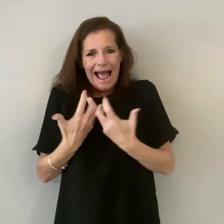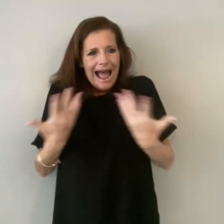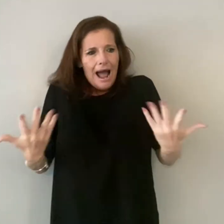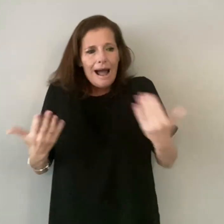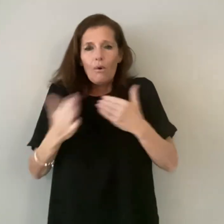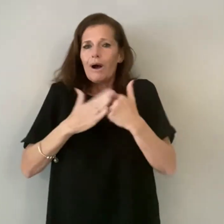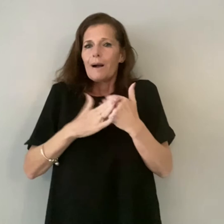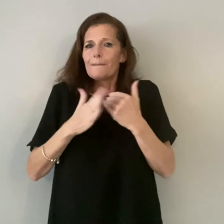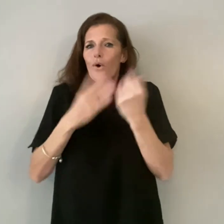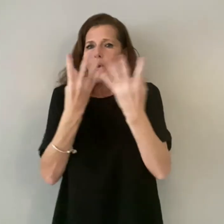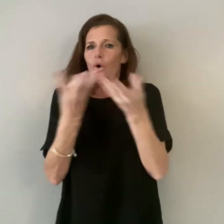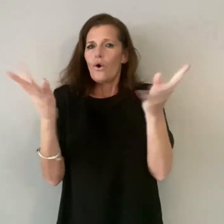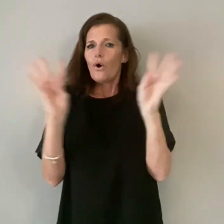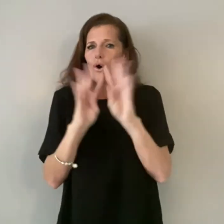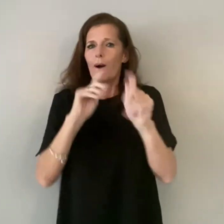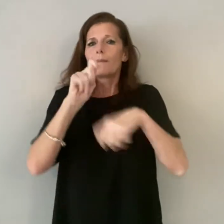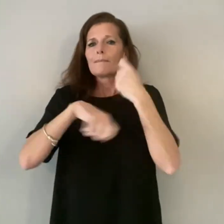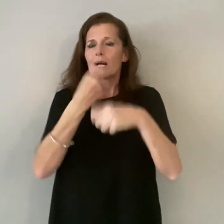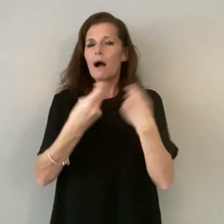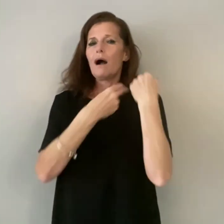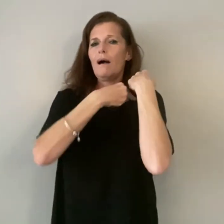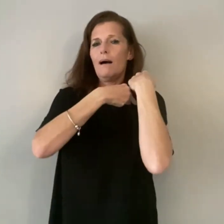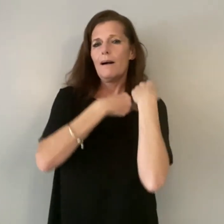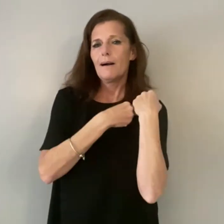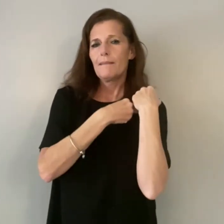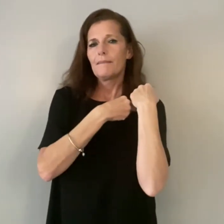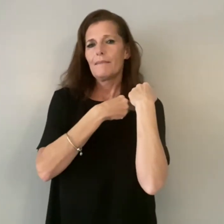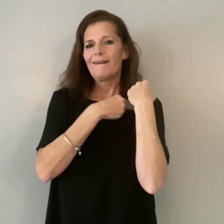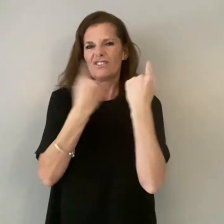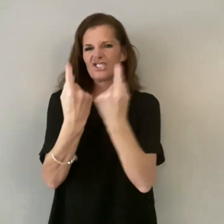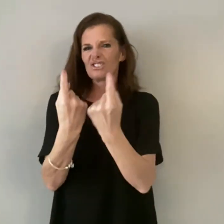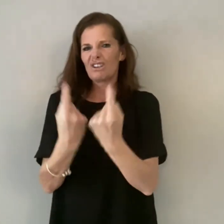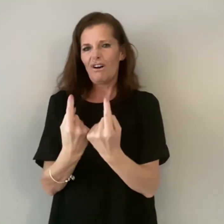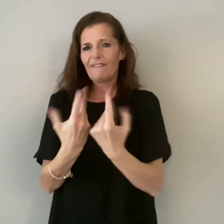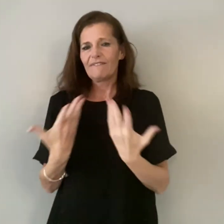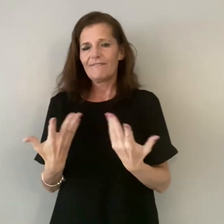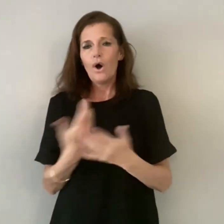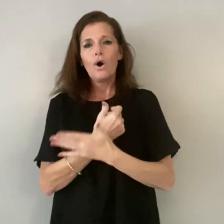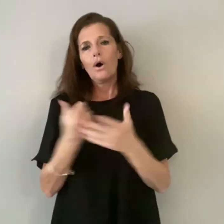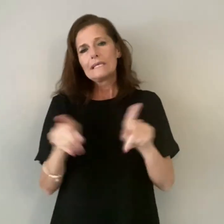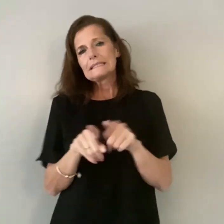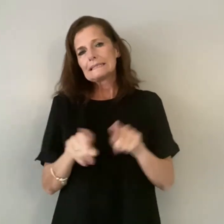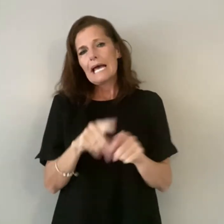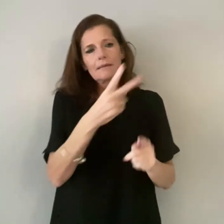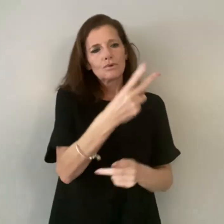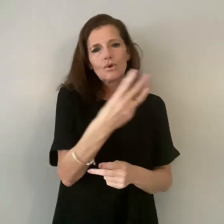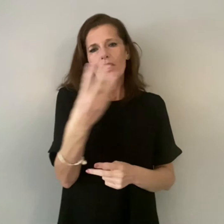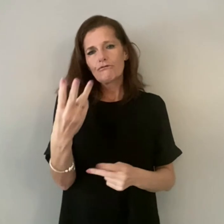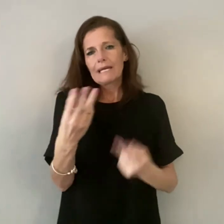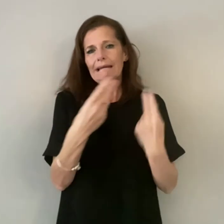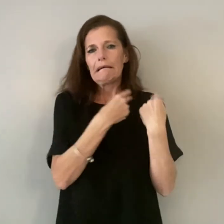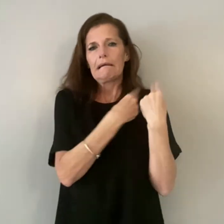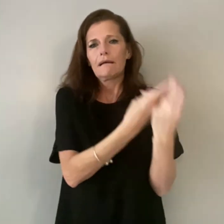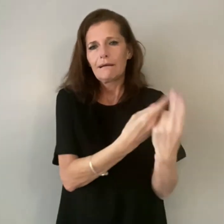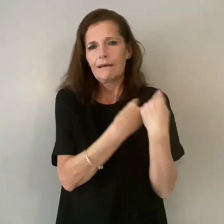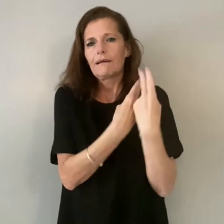how do I get more people on my board to take responsibility for stuff it's all with the same couple of people doing it.